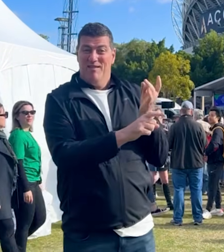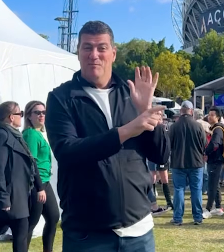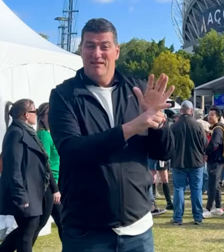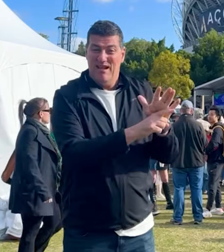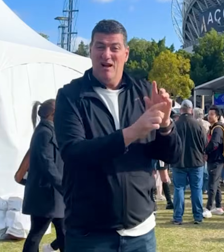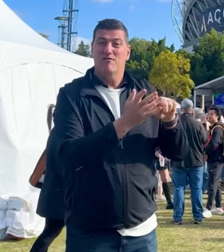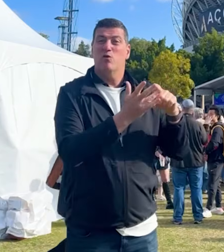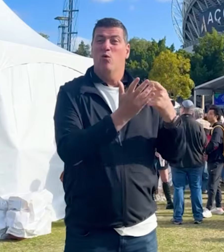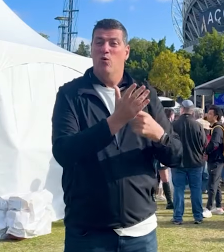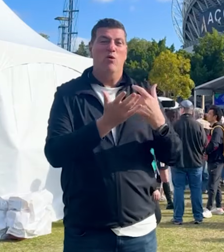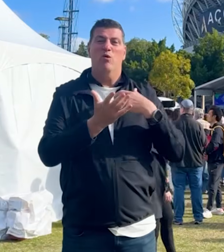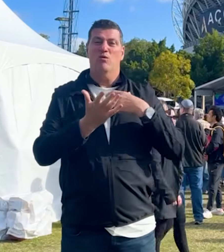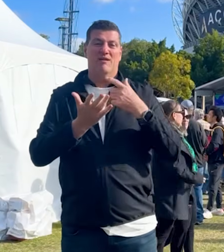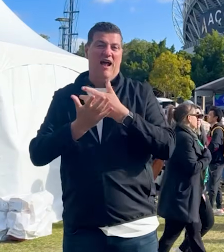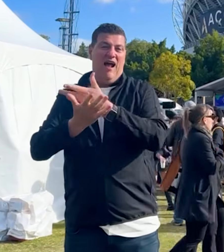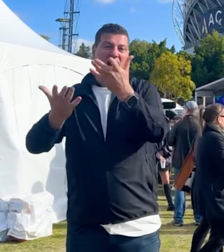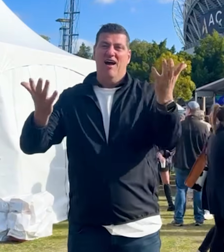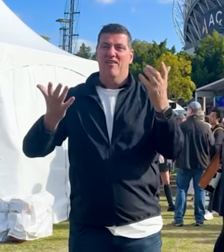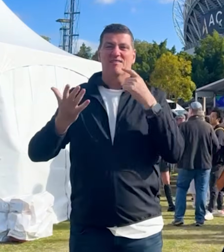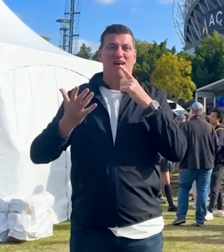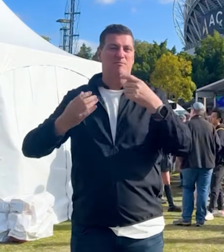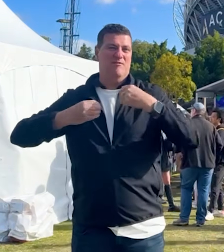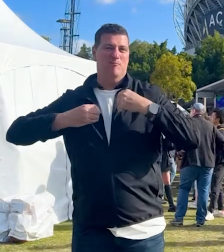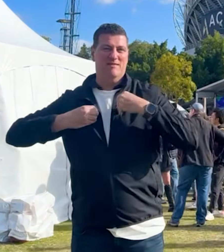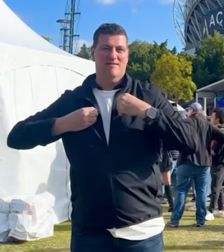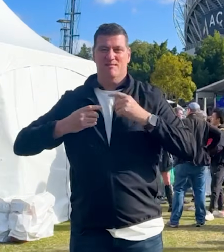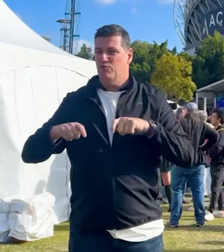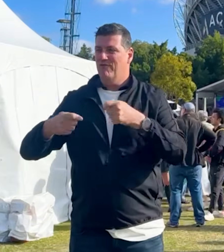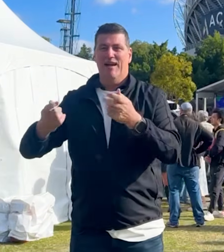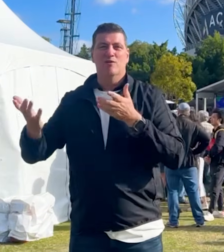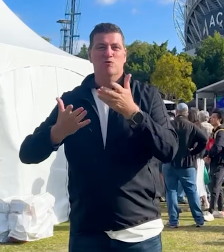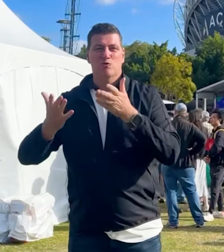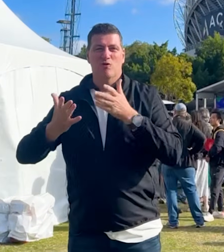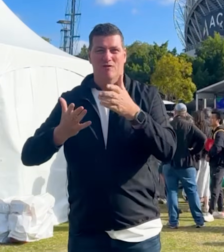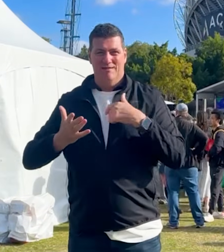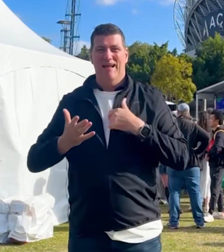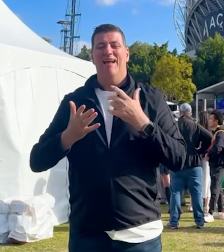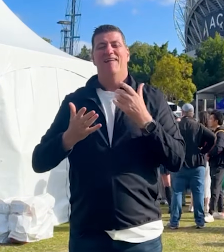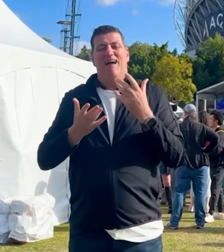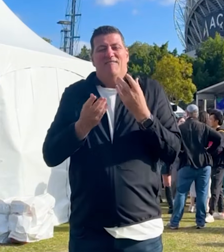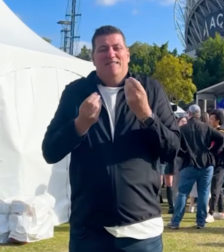that they have made themselves, or other businesses and service providers.